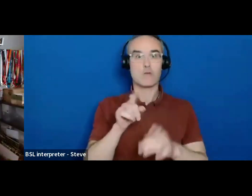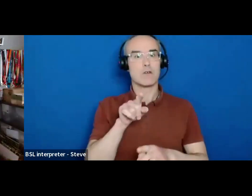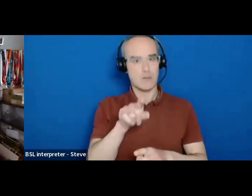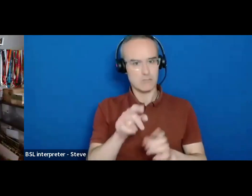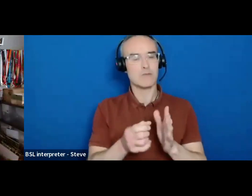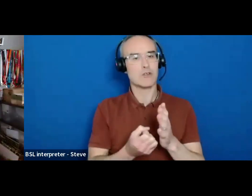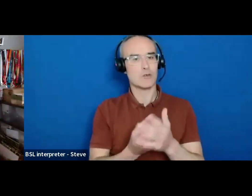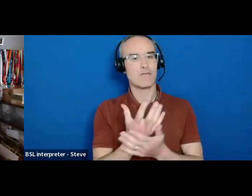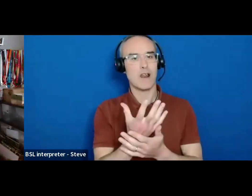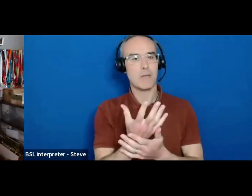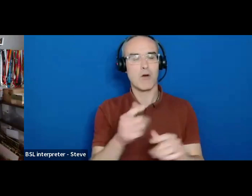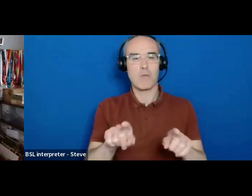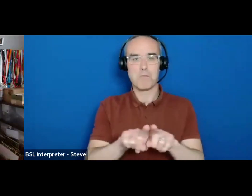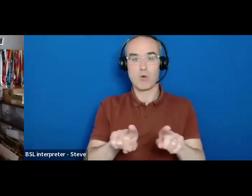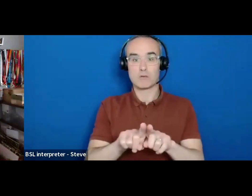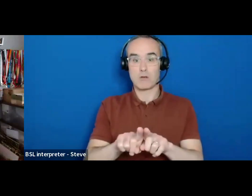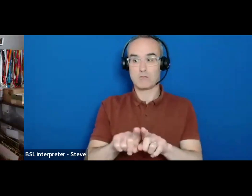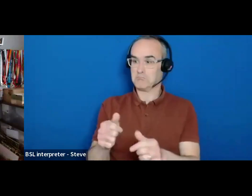you don't know what kind of support they'll give you in terms of time off.